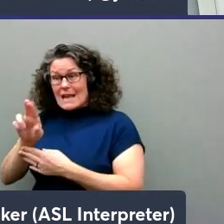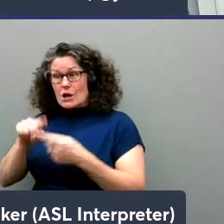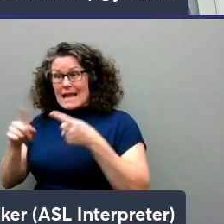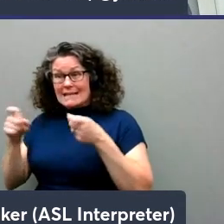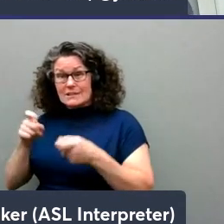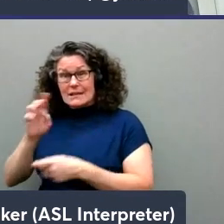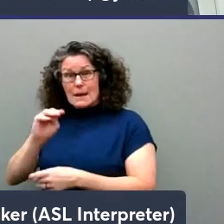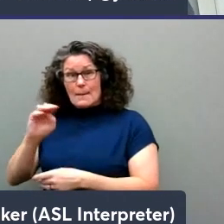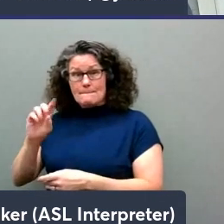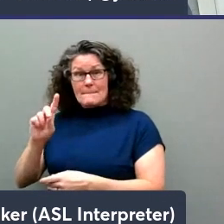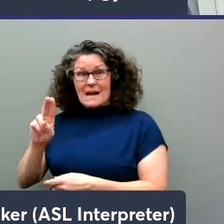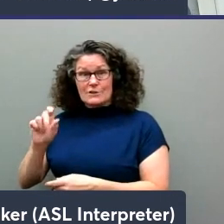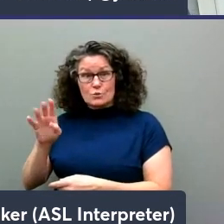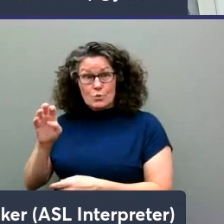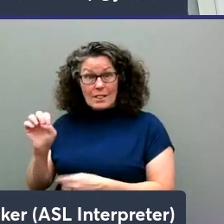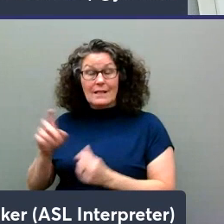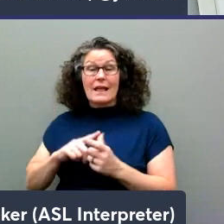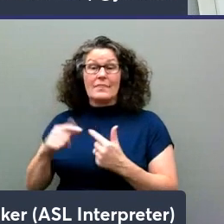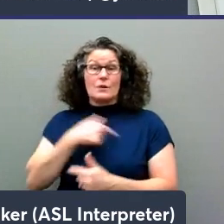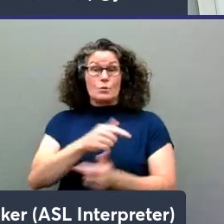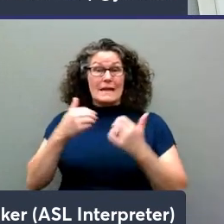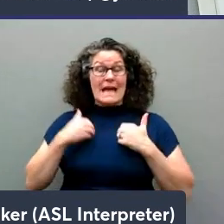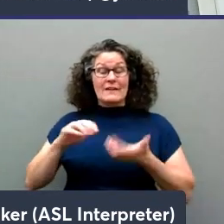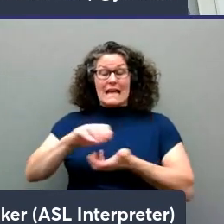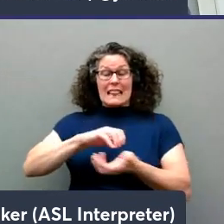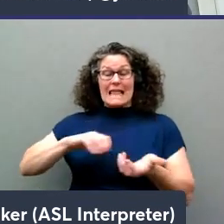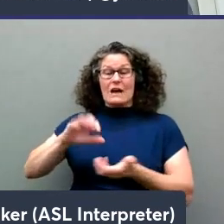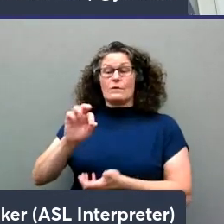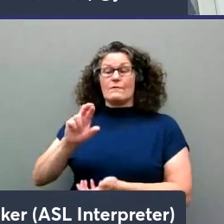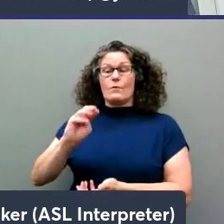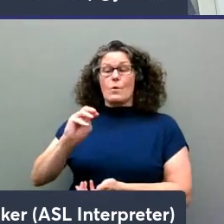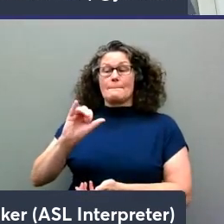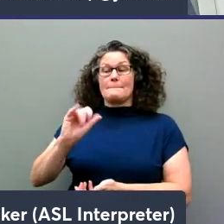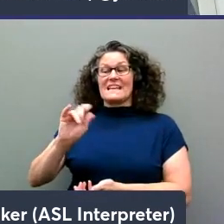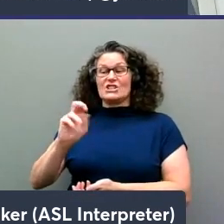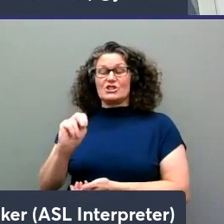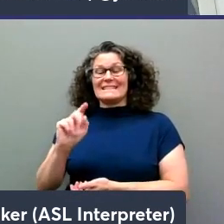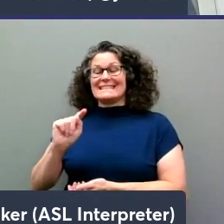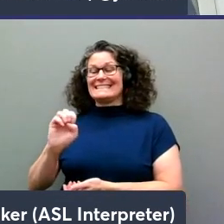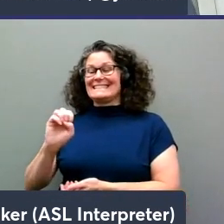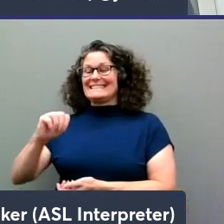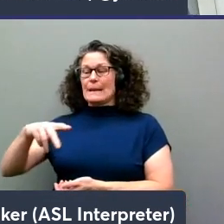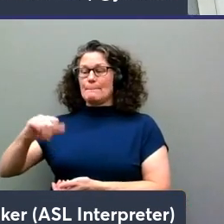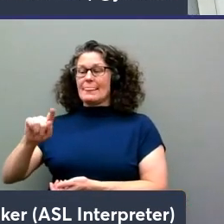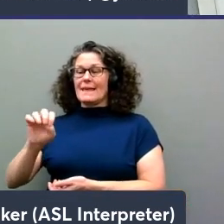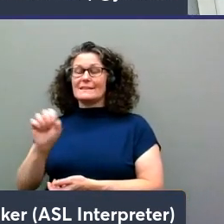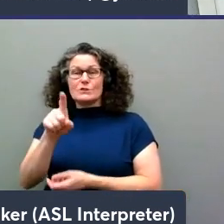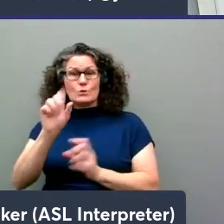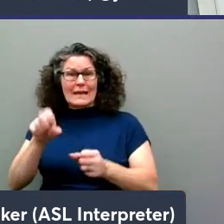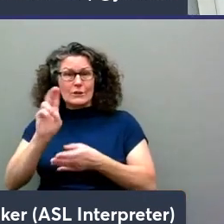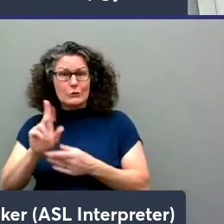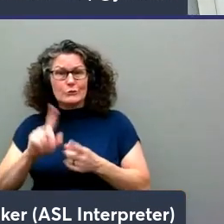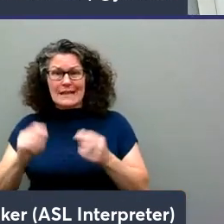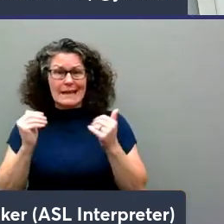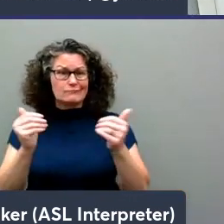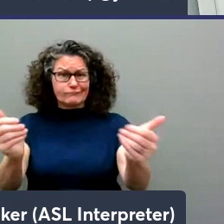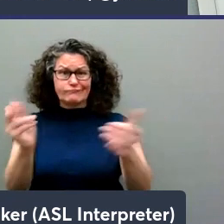and we actually have CloudFormation templates that you can use and deploy here into your account,